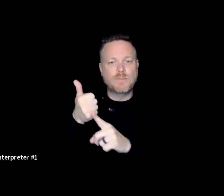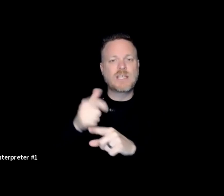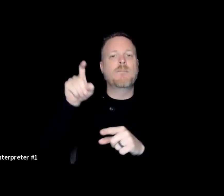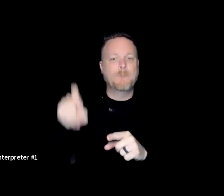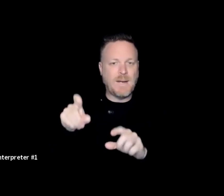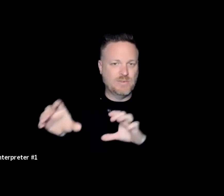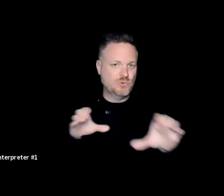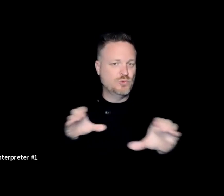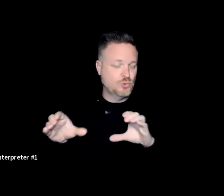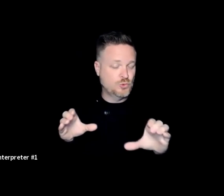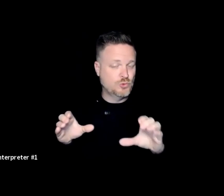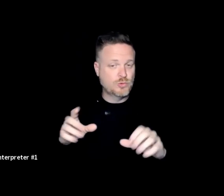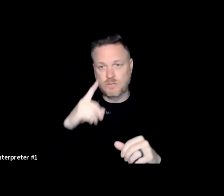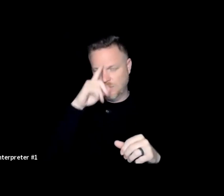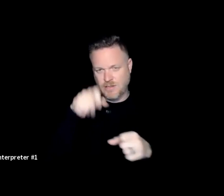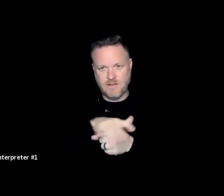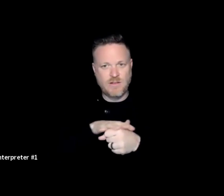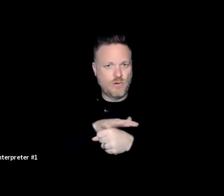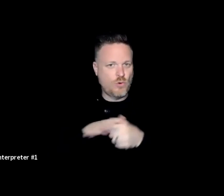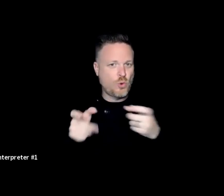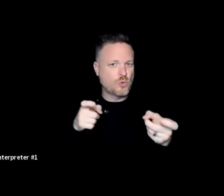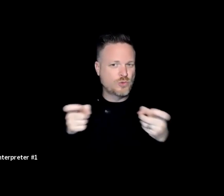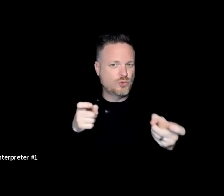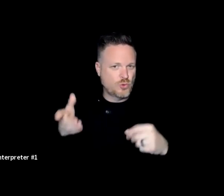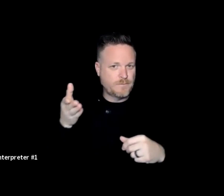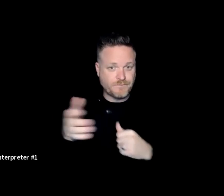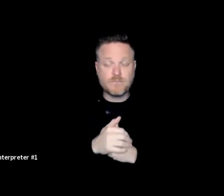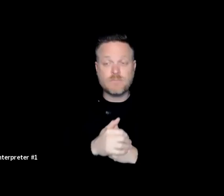That's because of local control. That's because every school district gets to